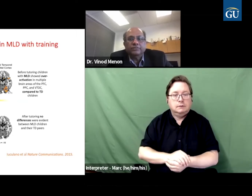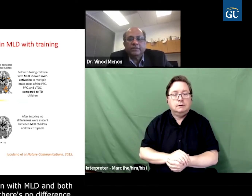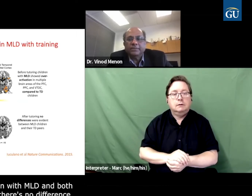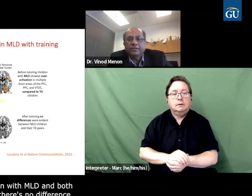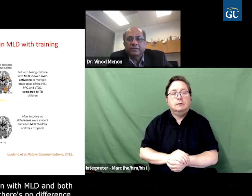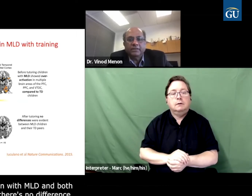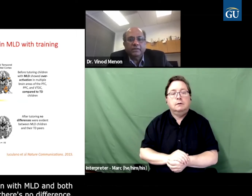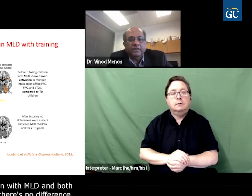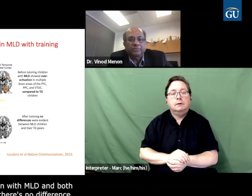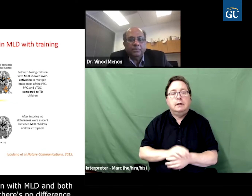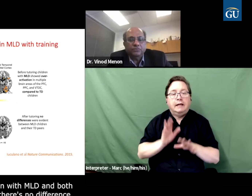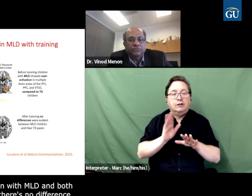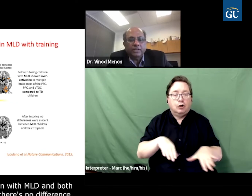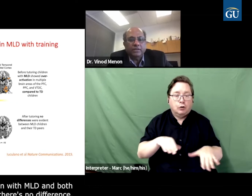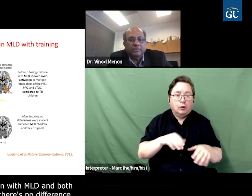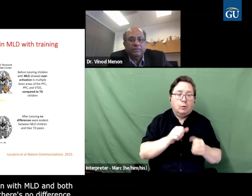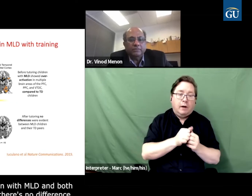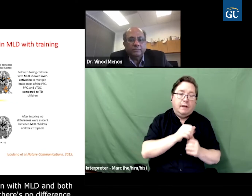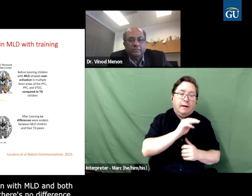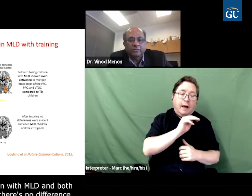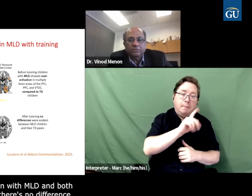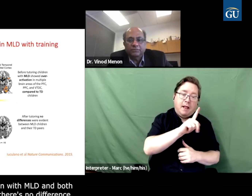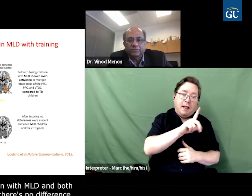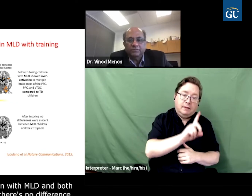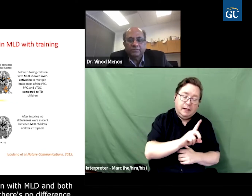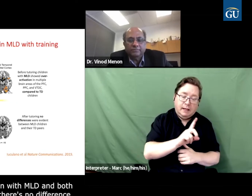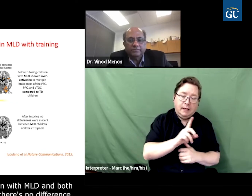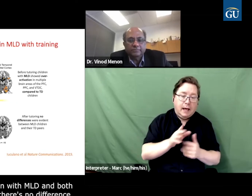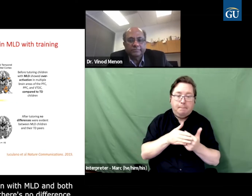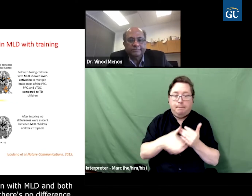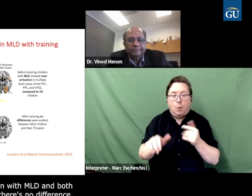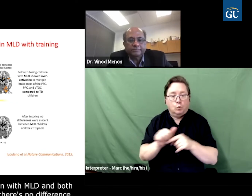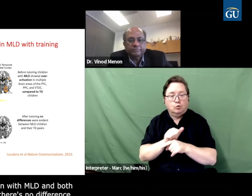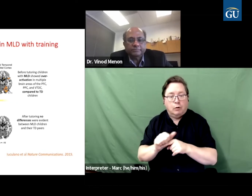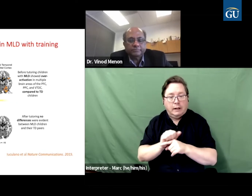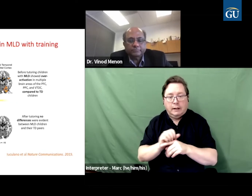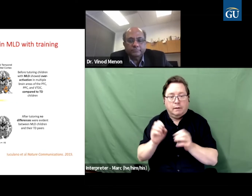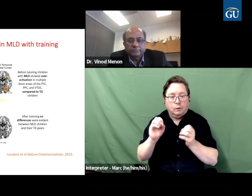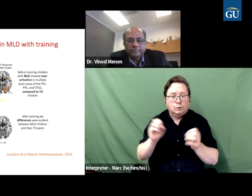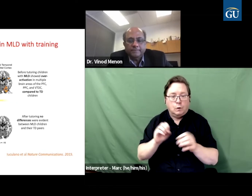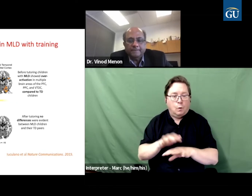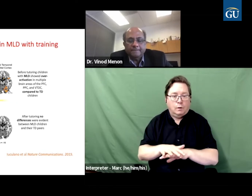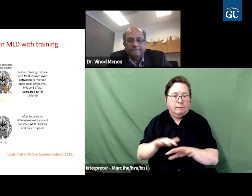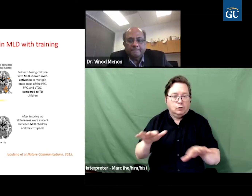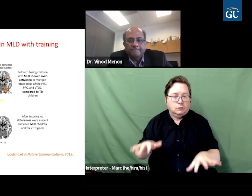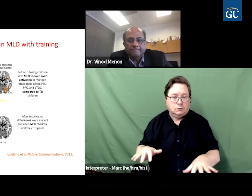in children with mld and post training there's no difference